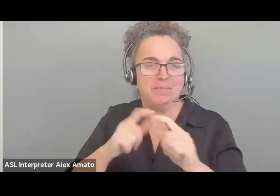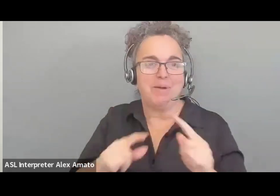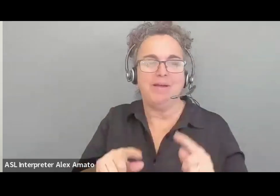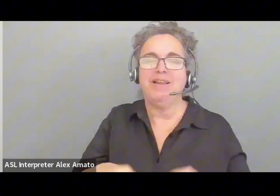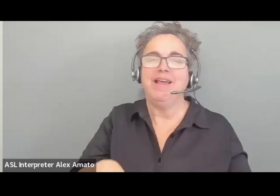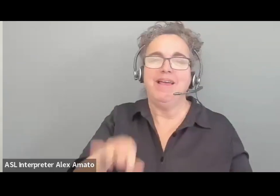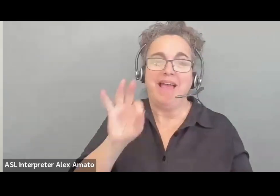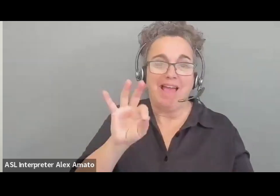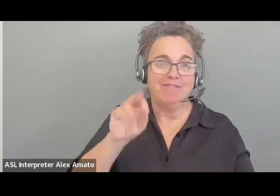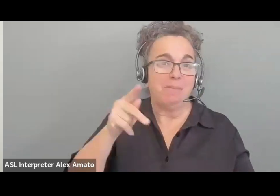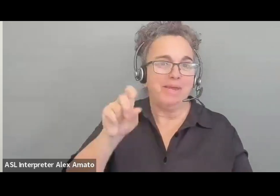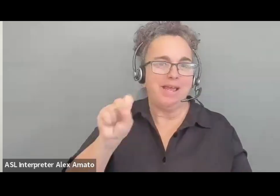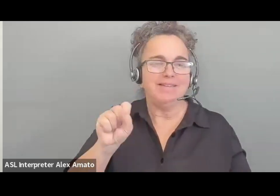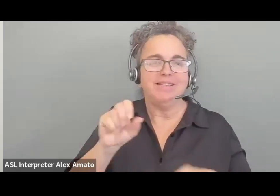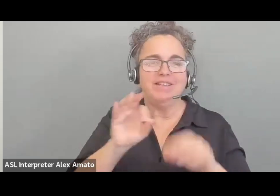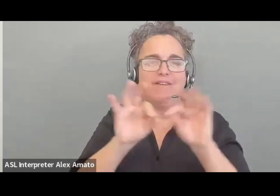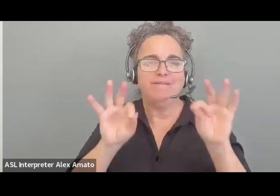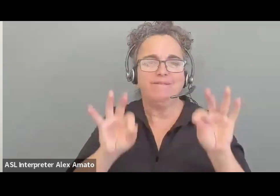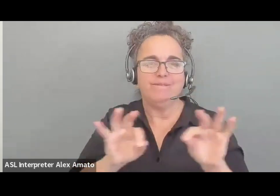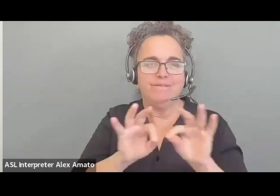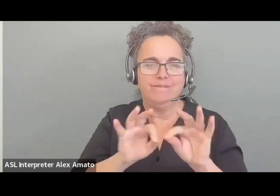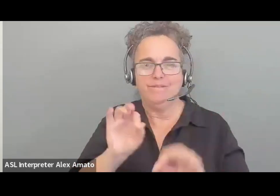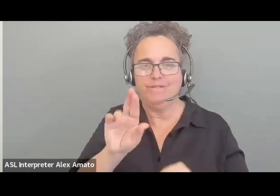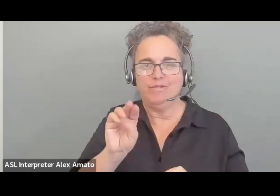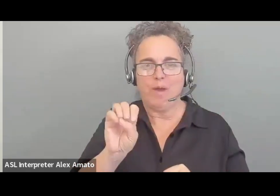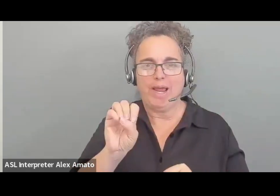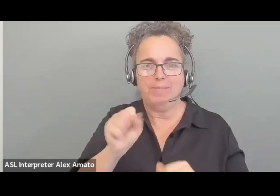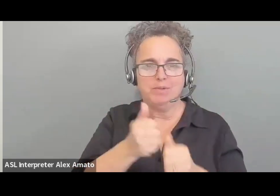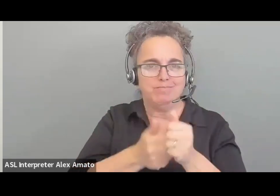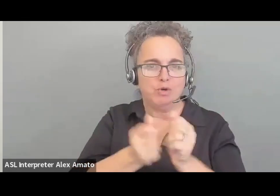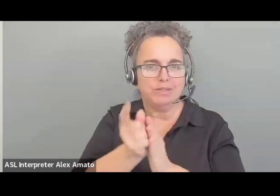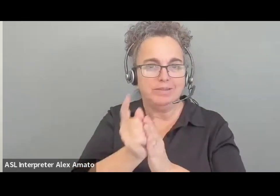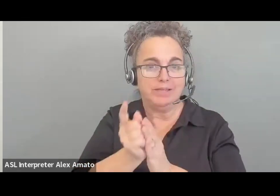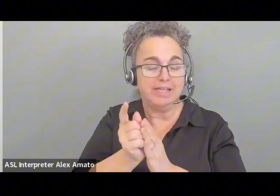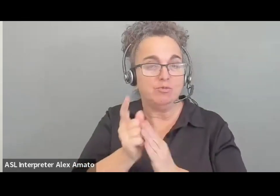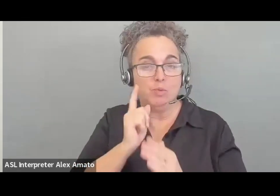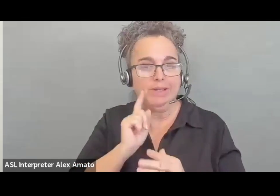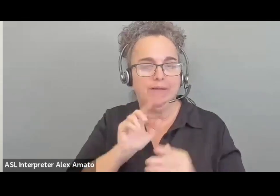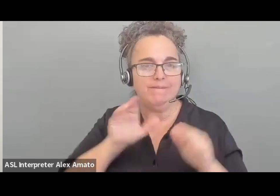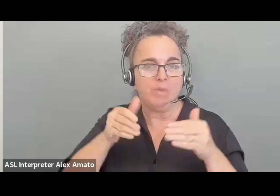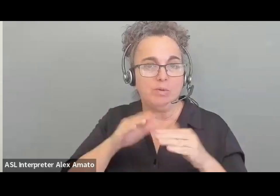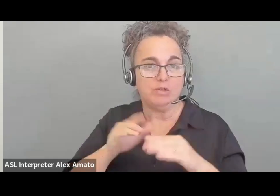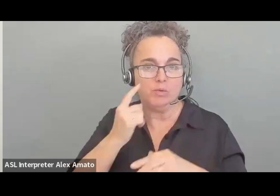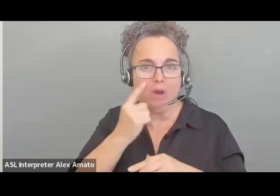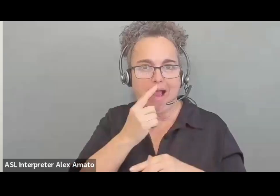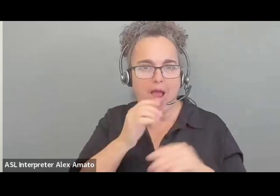So it's very eye-oriented in terms of what you're looking at. It's how quickly the, the game turns over within the screen.